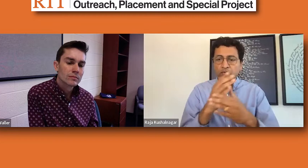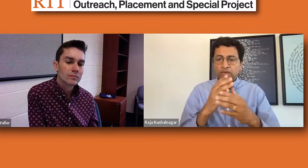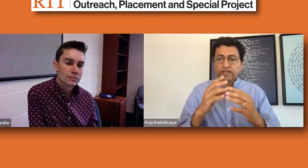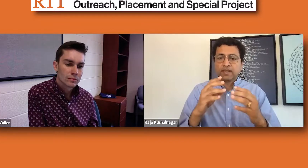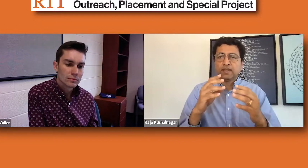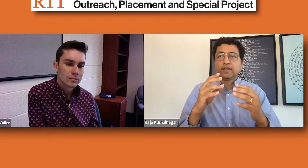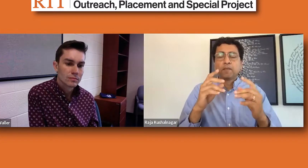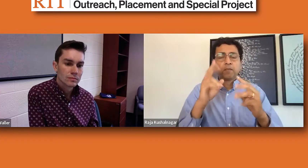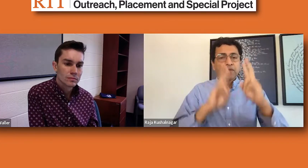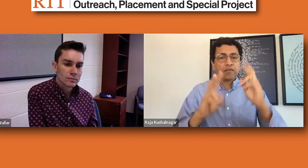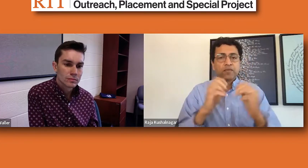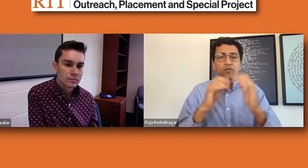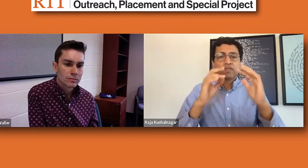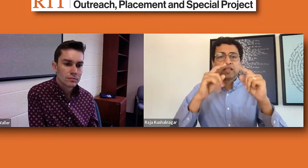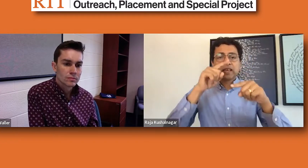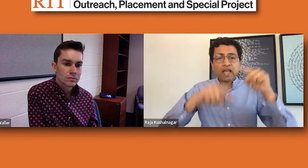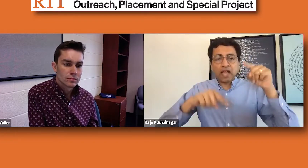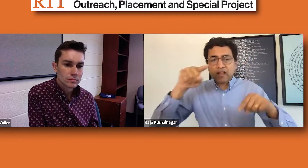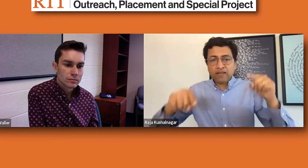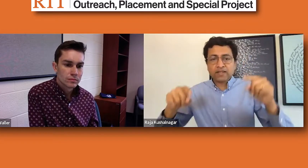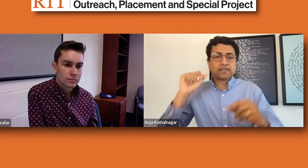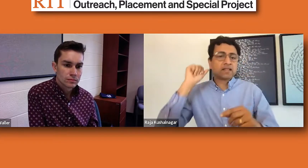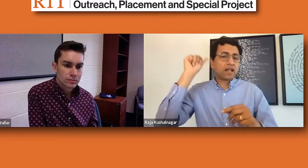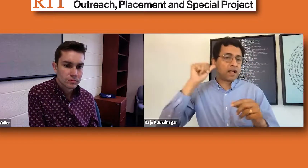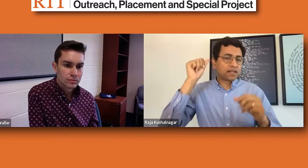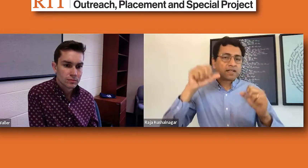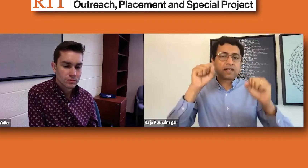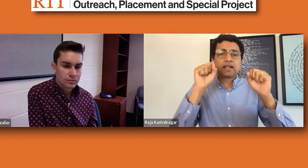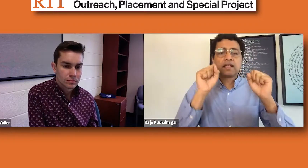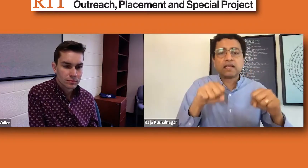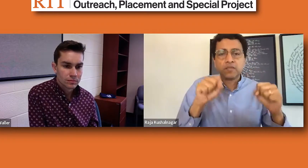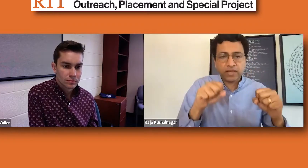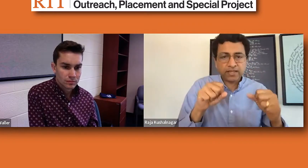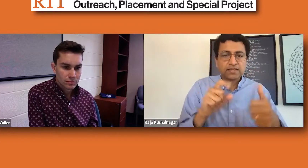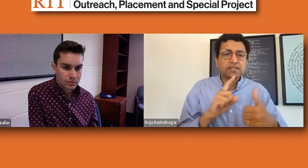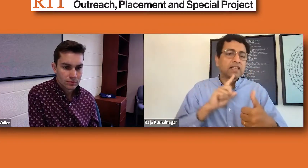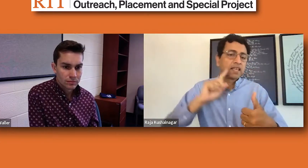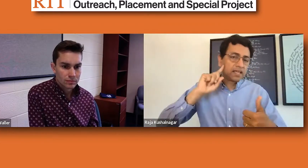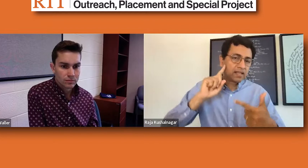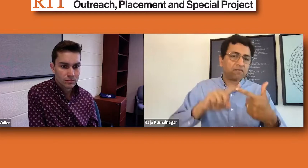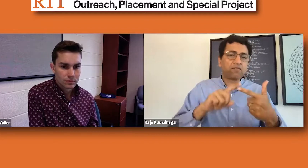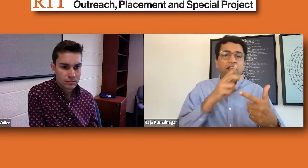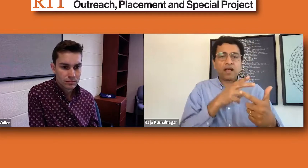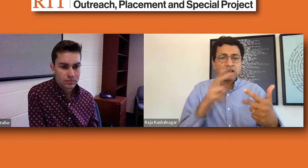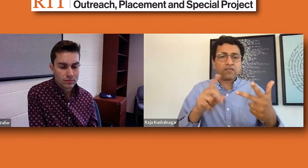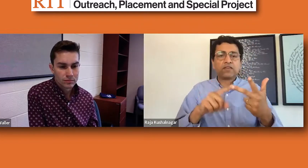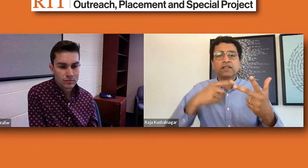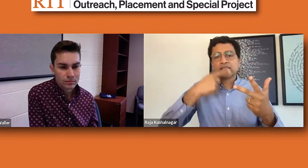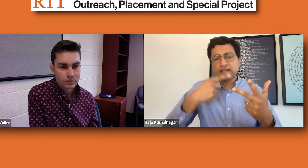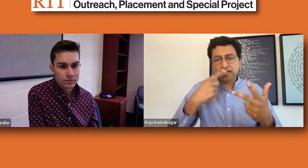and collaborative in my approach, whether that related to Deaf